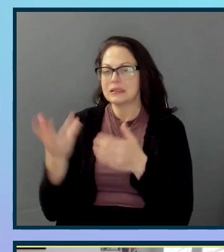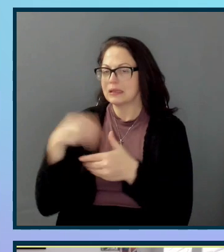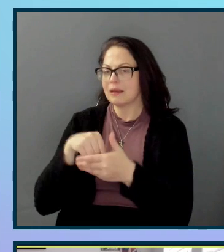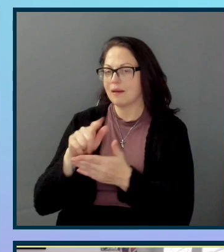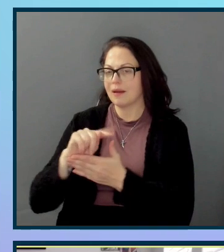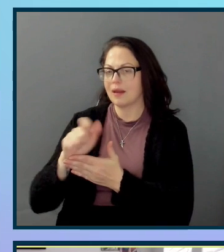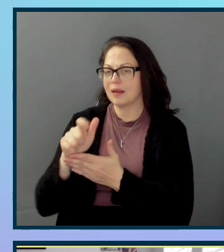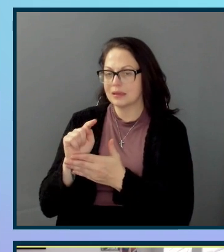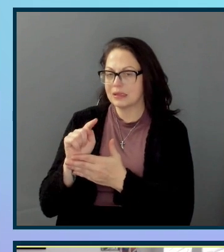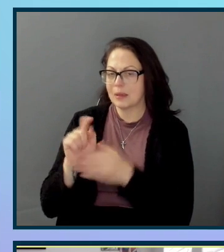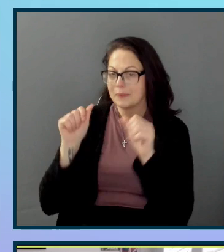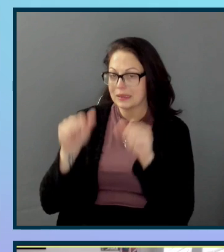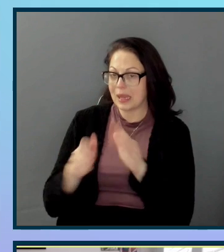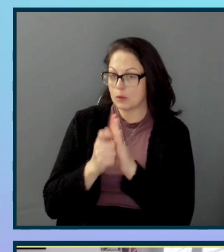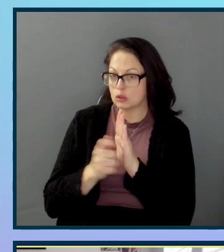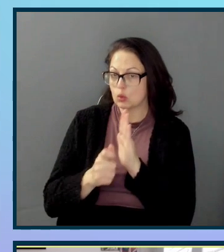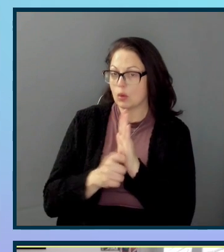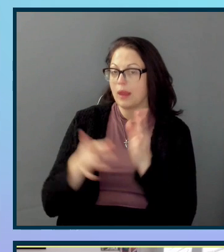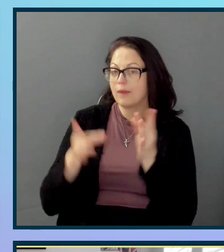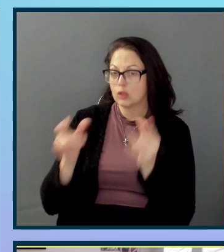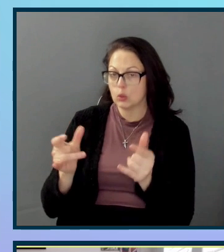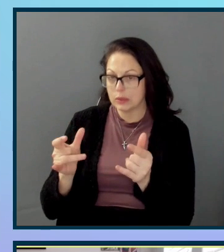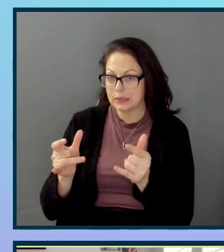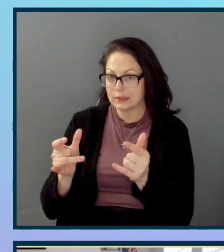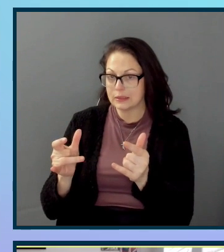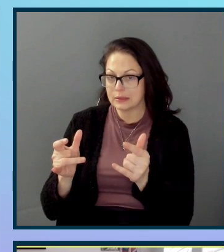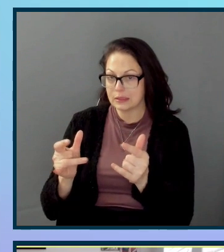being able to write fluently. So there are many individuals